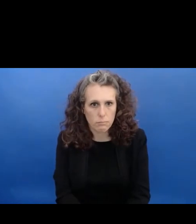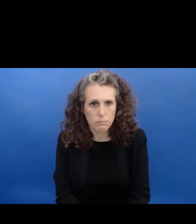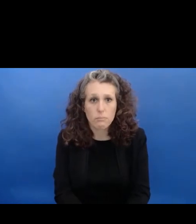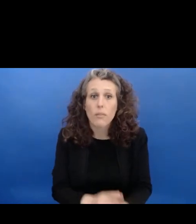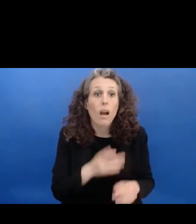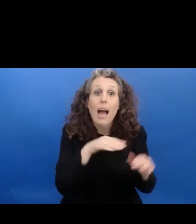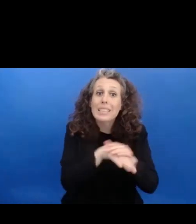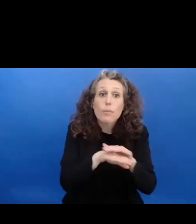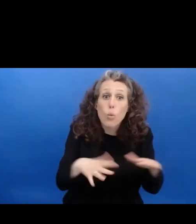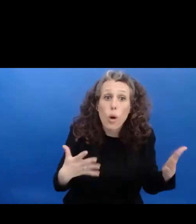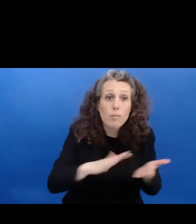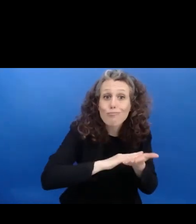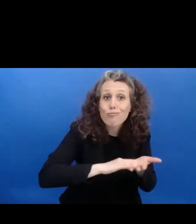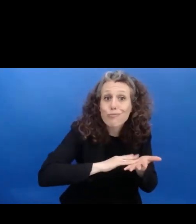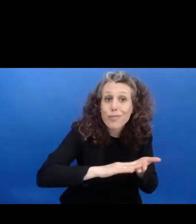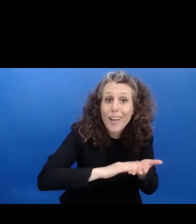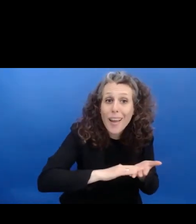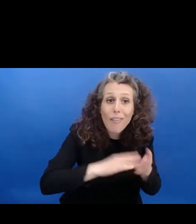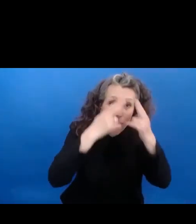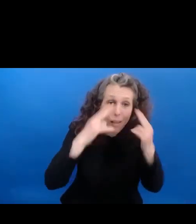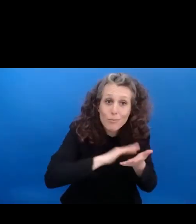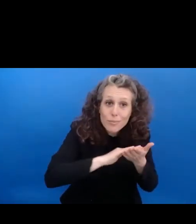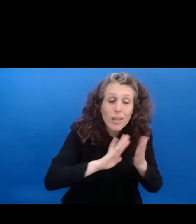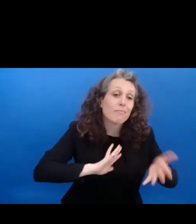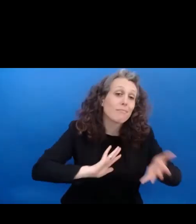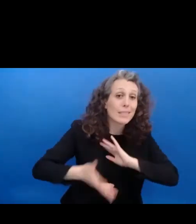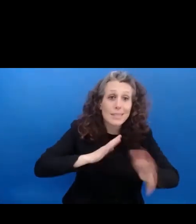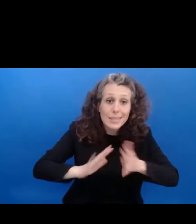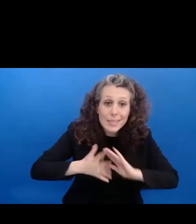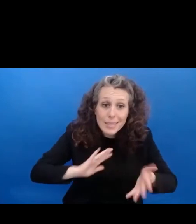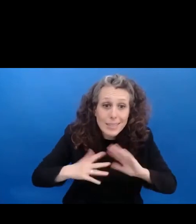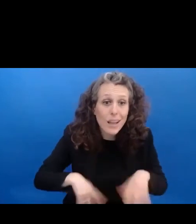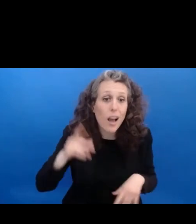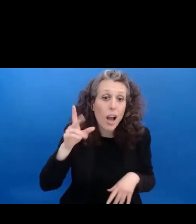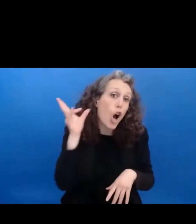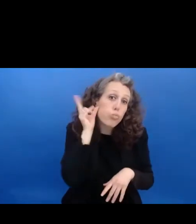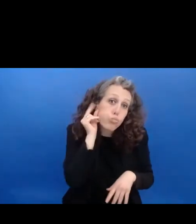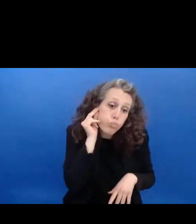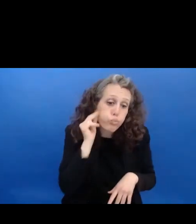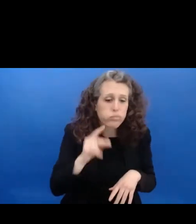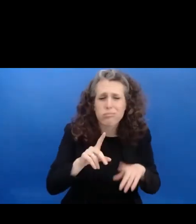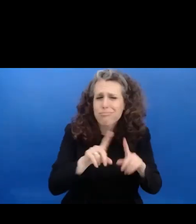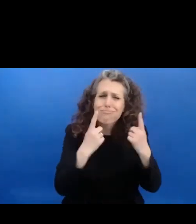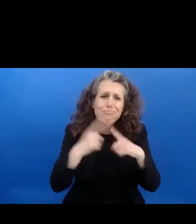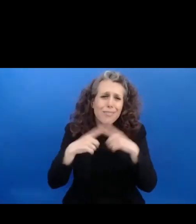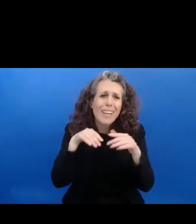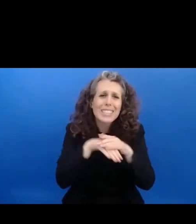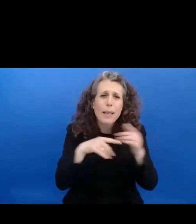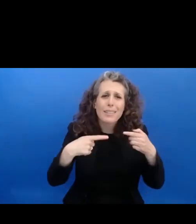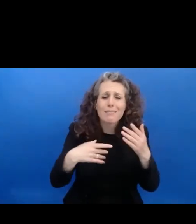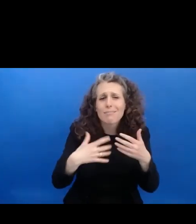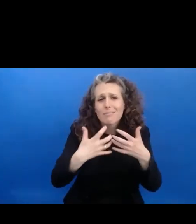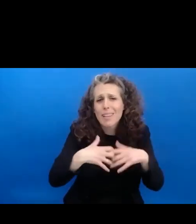sign language easy to read versions large screens audios among others as a move to operationalizing